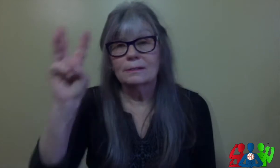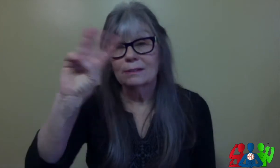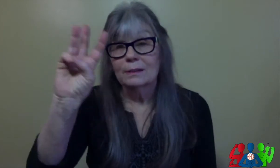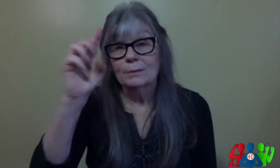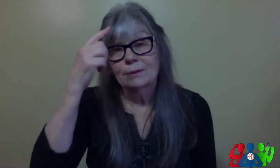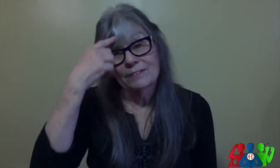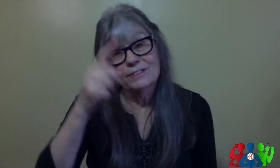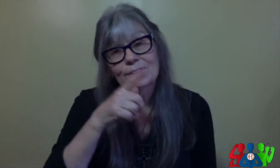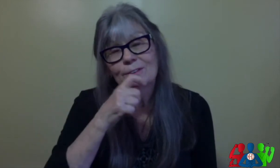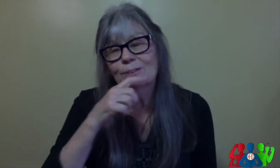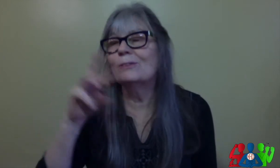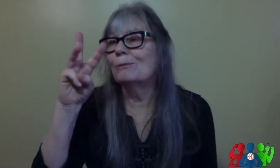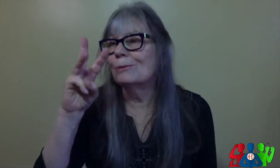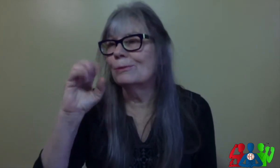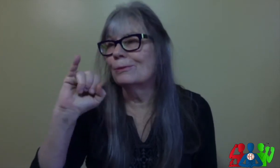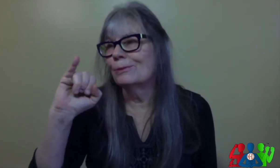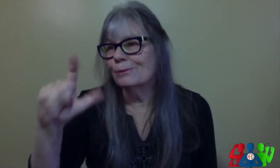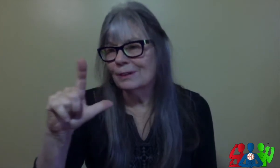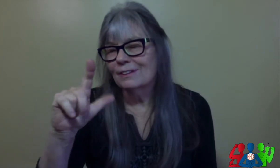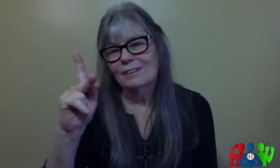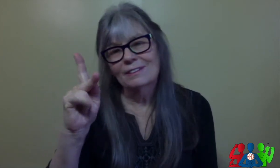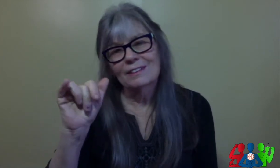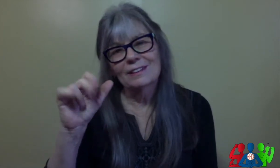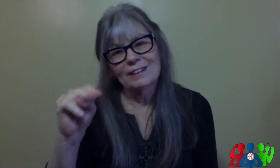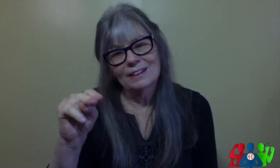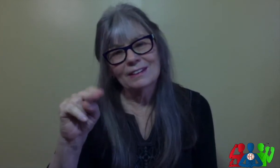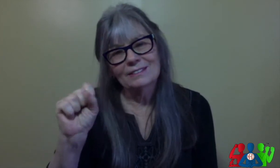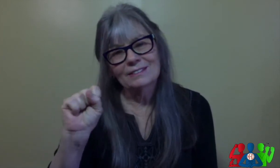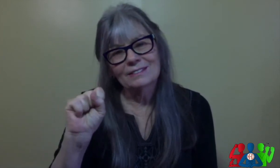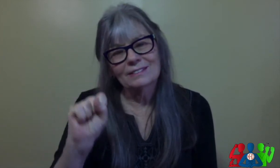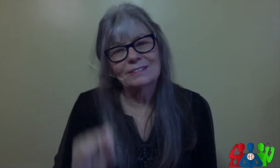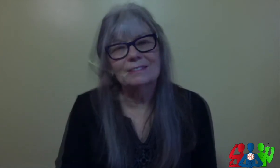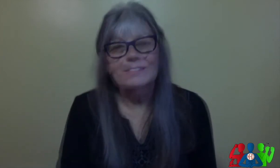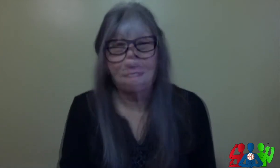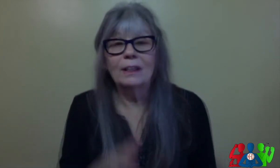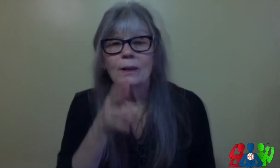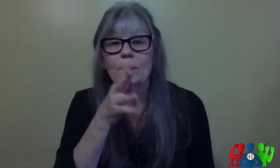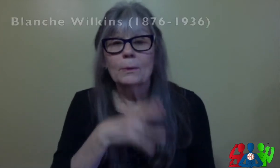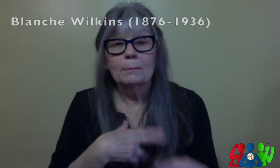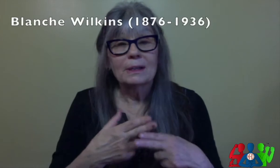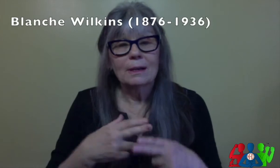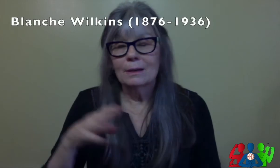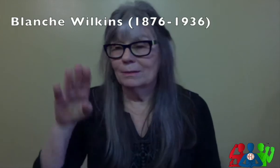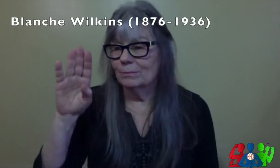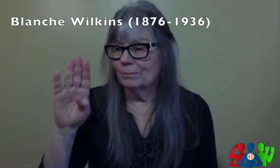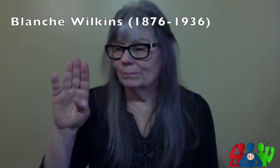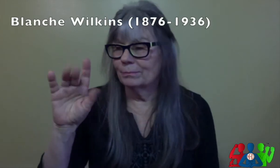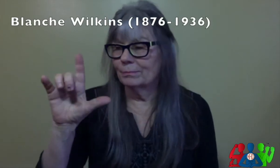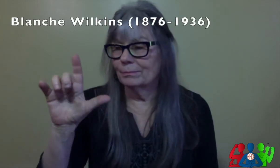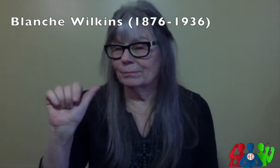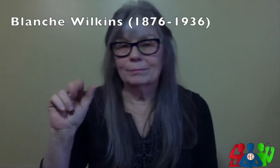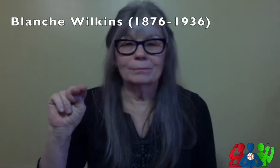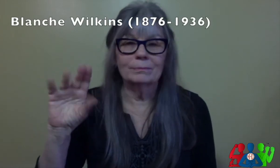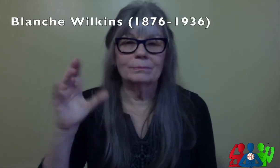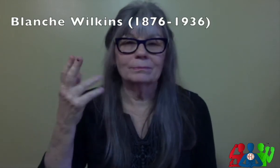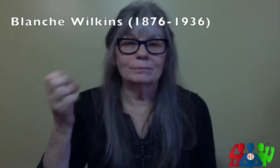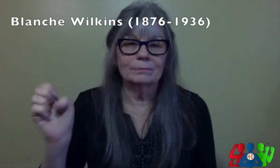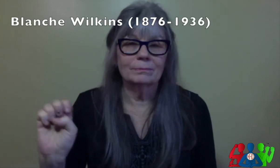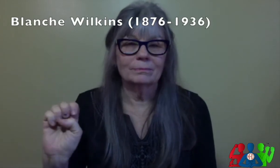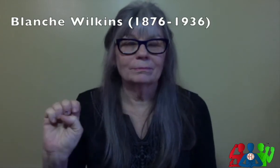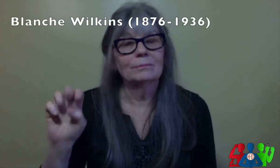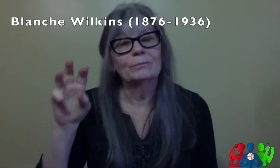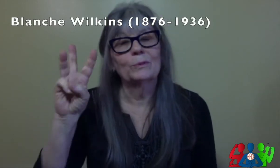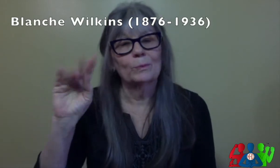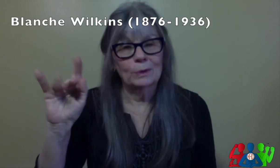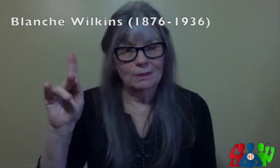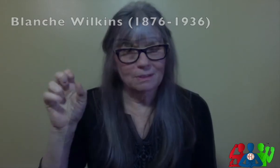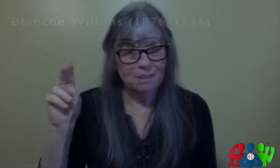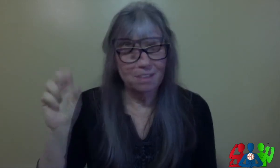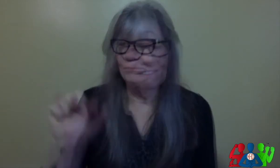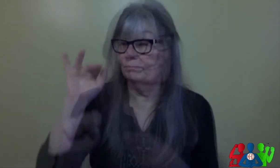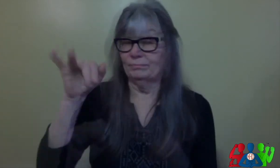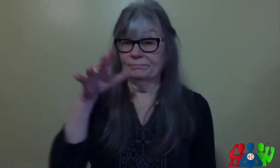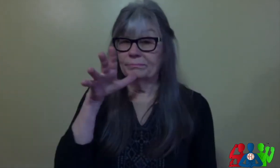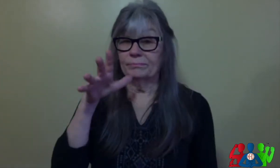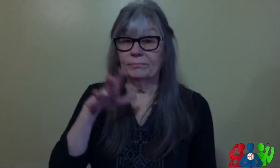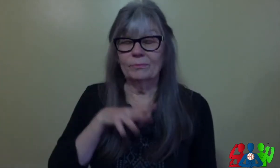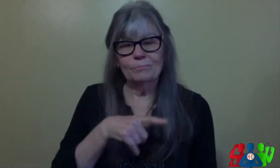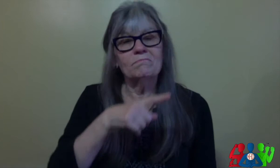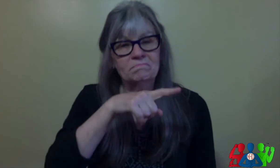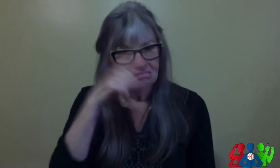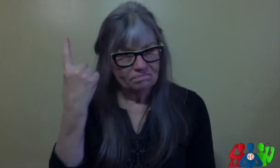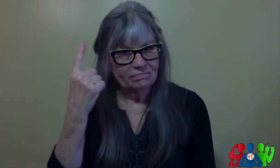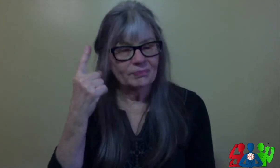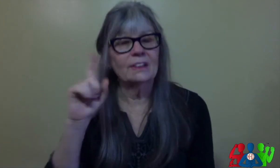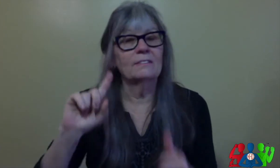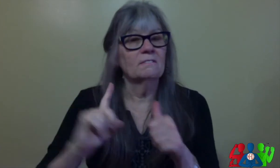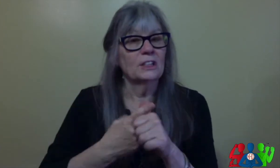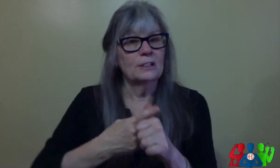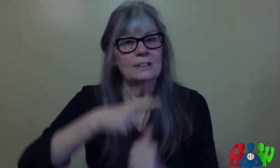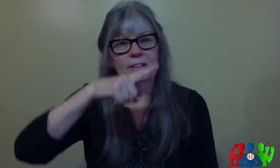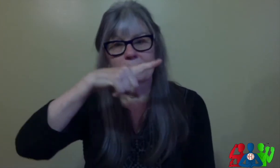That brings us to our third person. W stands for Wilkins, a woman named Blanche Wilkins.